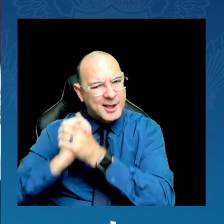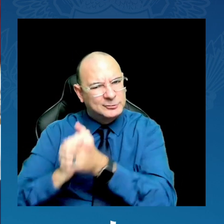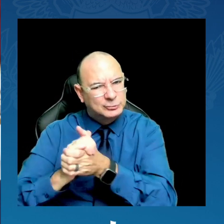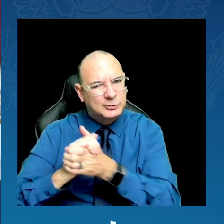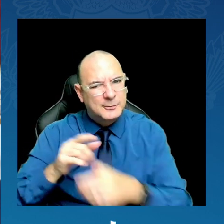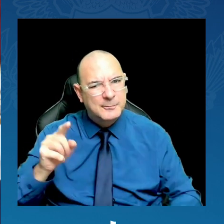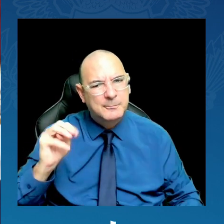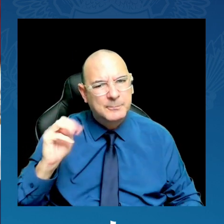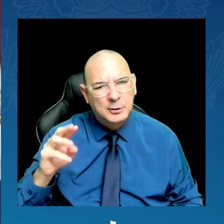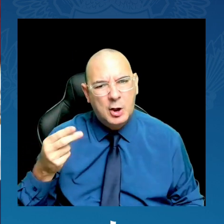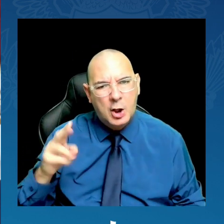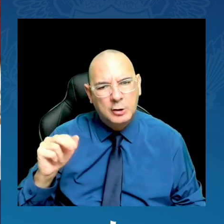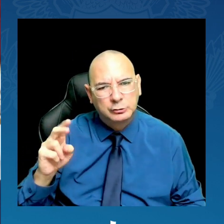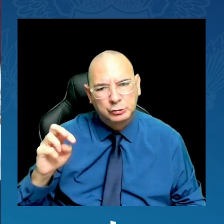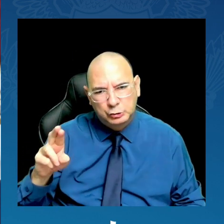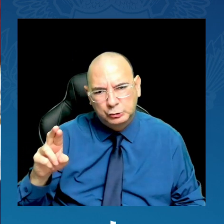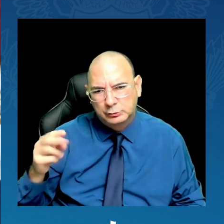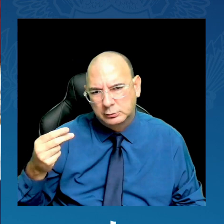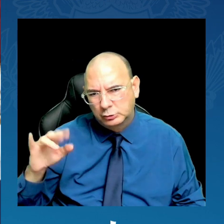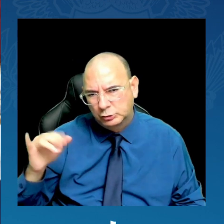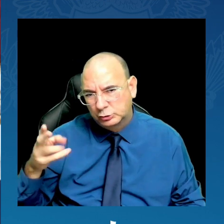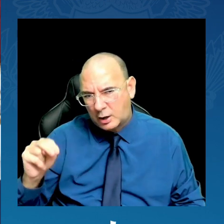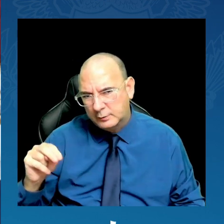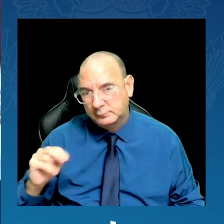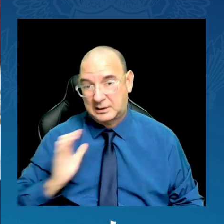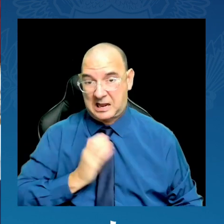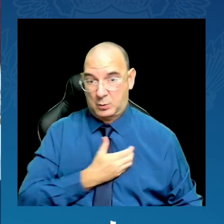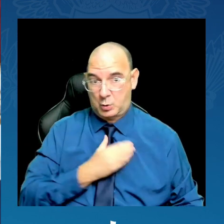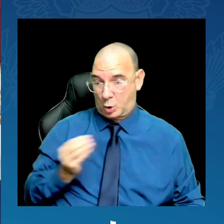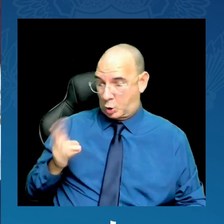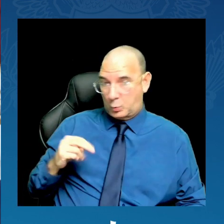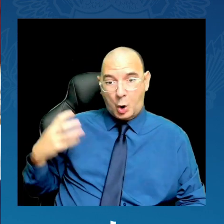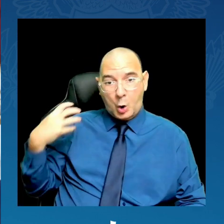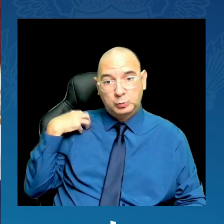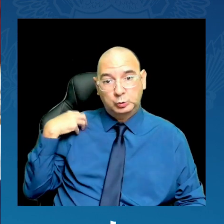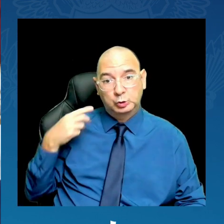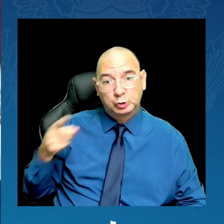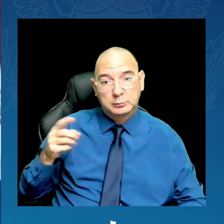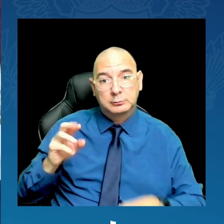and our own Chief of Space Operations, General Raymond. Thank you for.